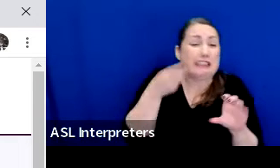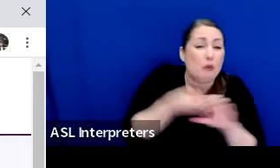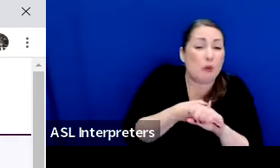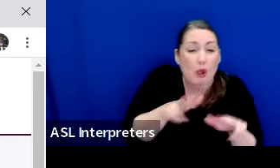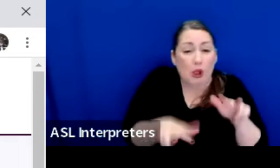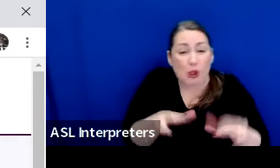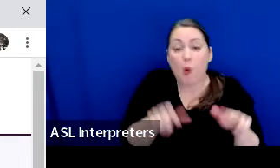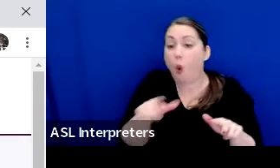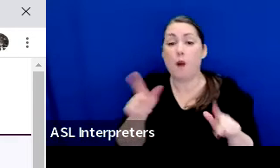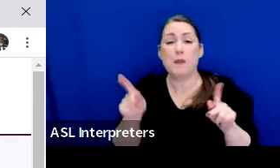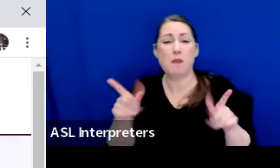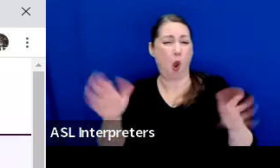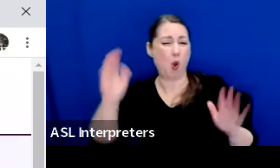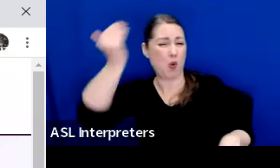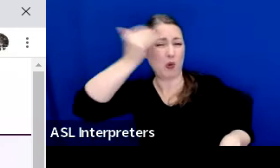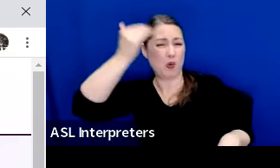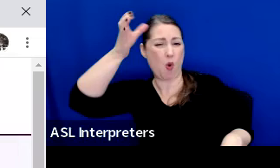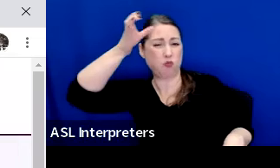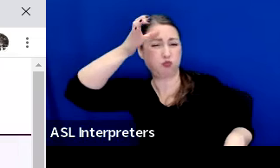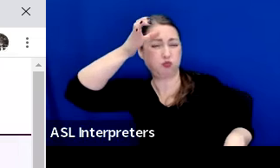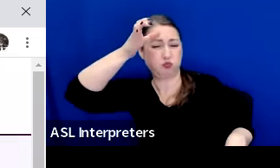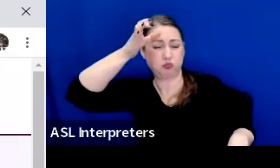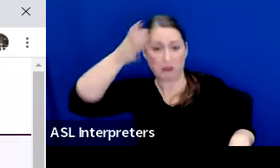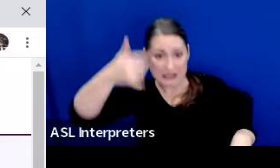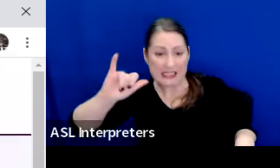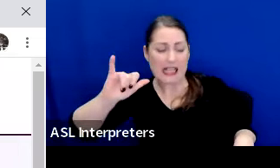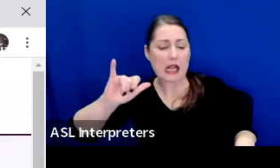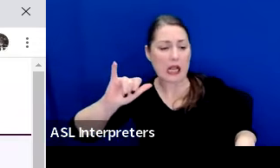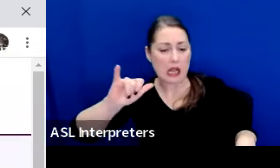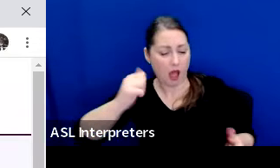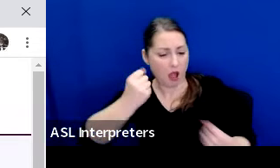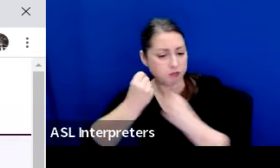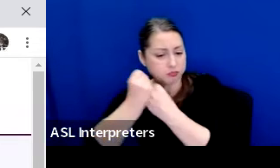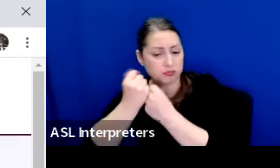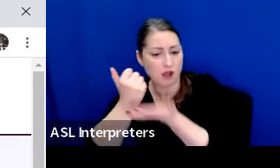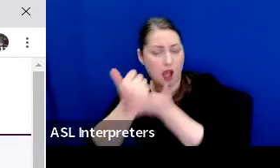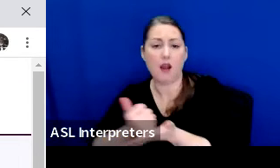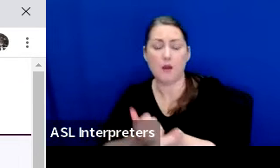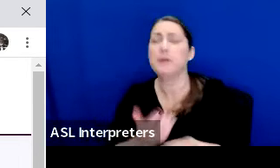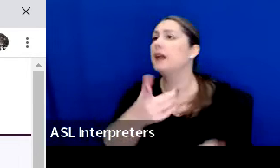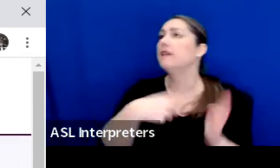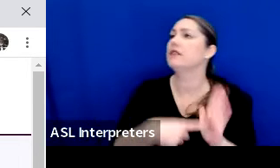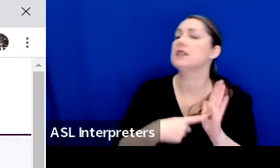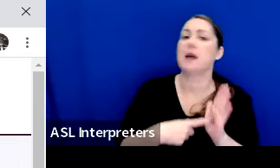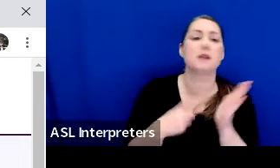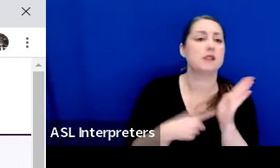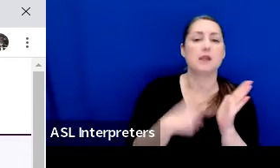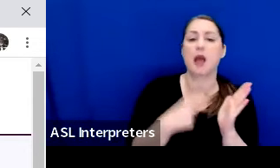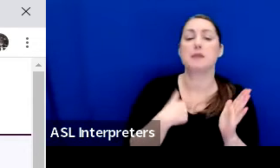It's like, you know, I'm promoting this and this line of code doesn't seem to be working any, you know, any ideas. And then they will say, Oh, yeah,